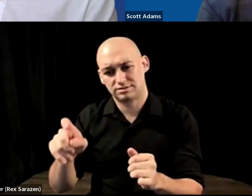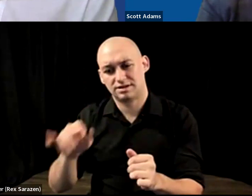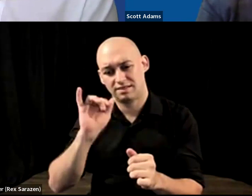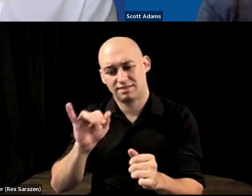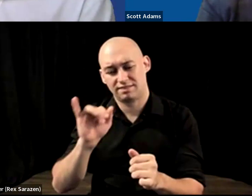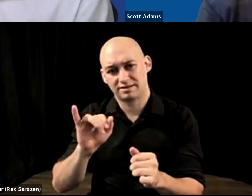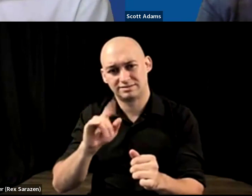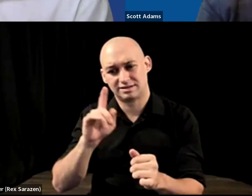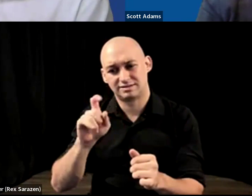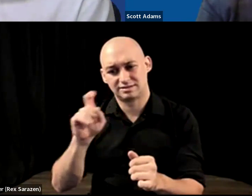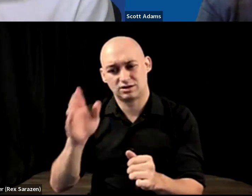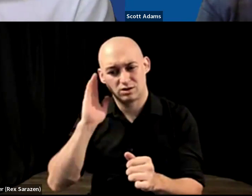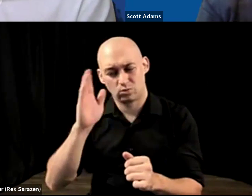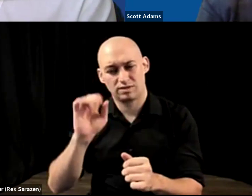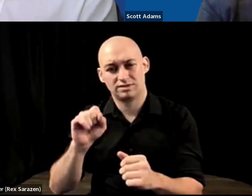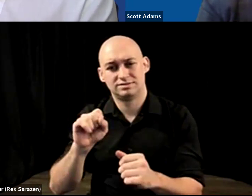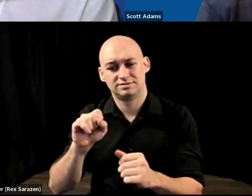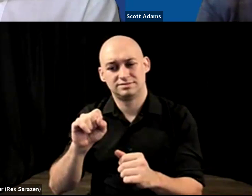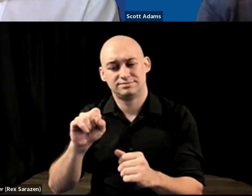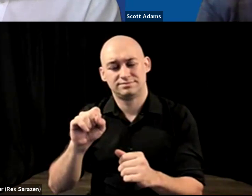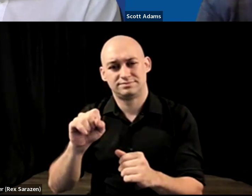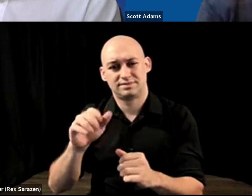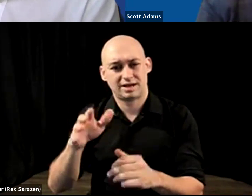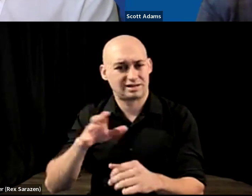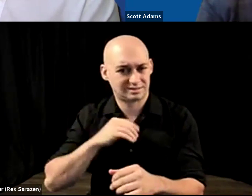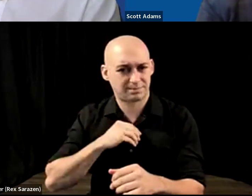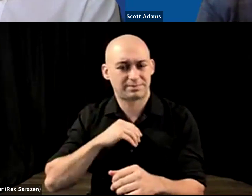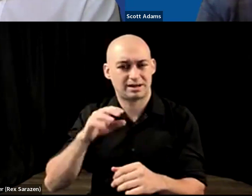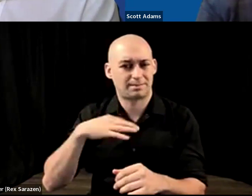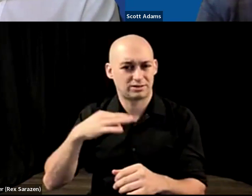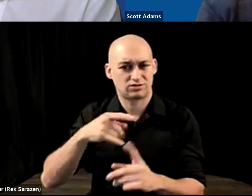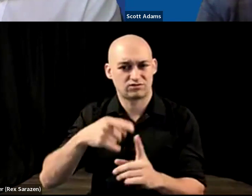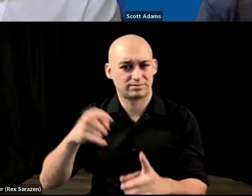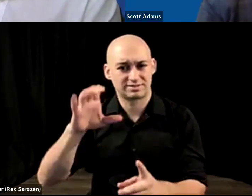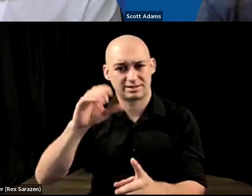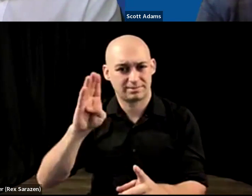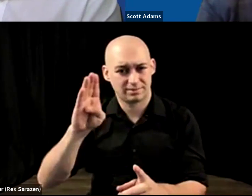will the states that accept applications from the CBO or the city that does not want to